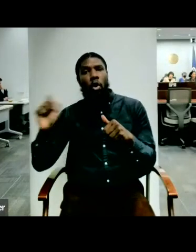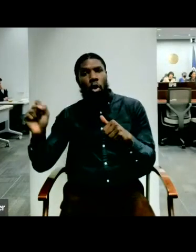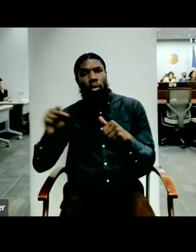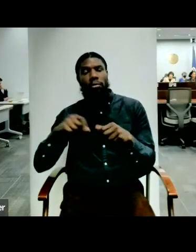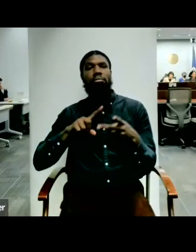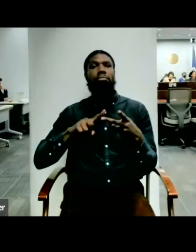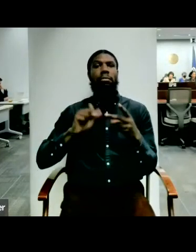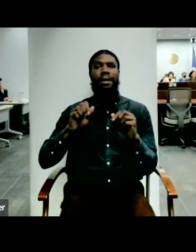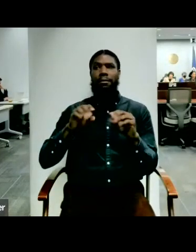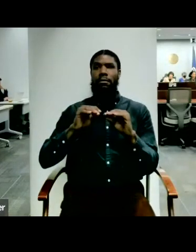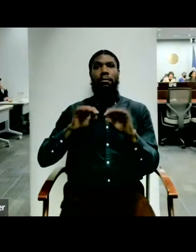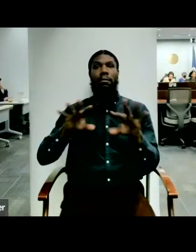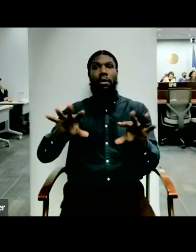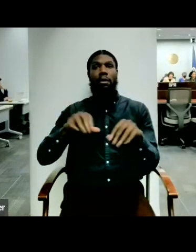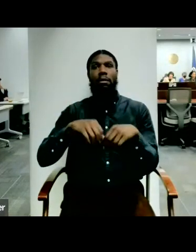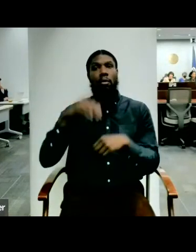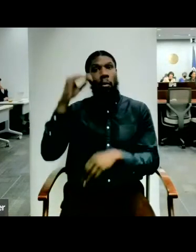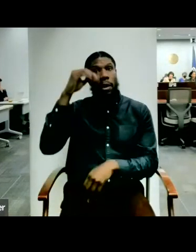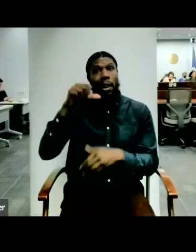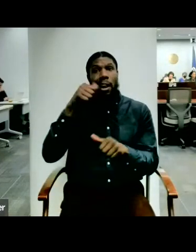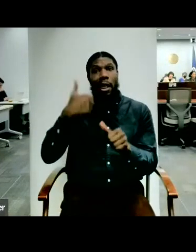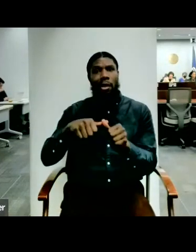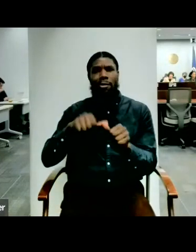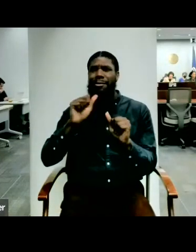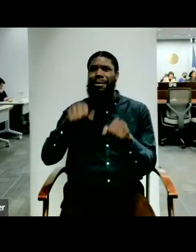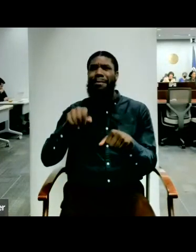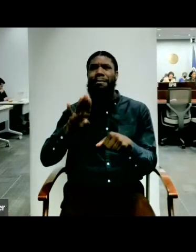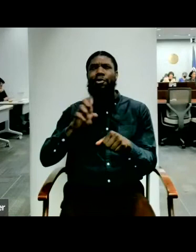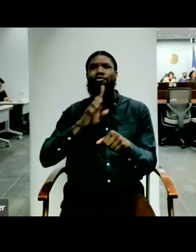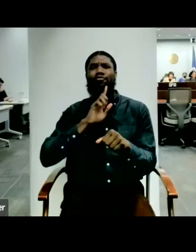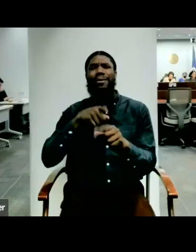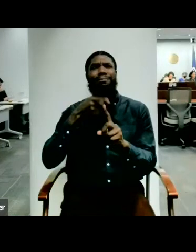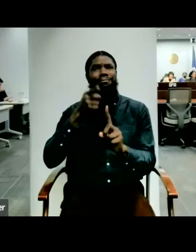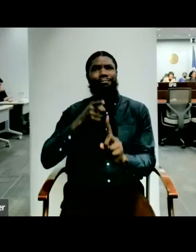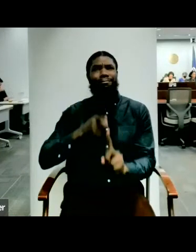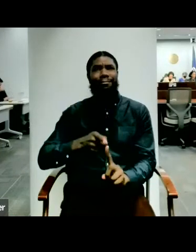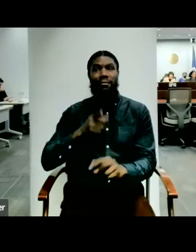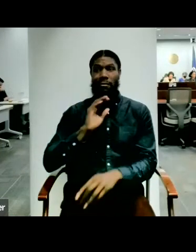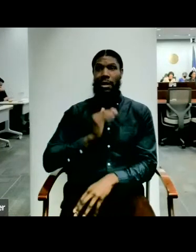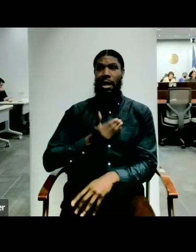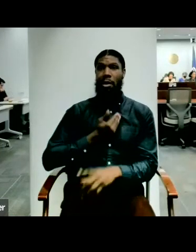specific. I will tell you, from our side of the equation, when an opinion letter